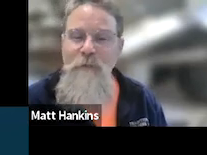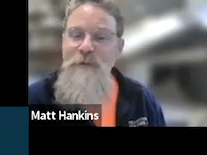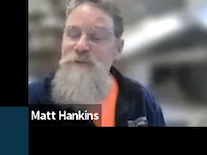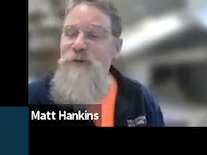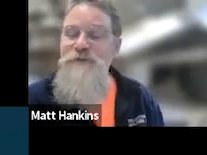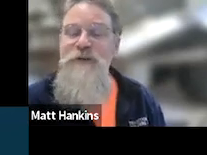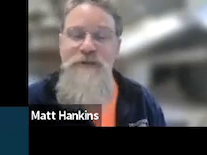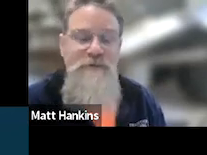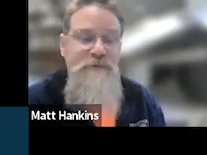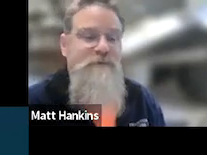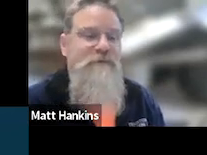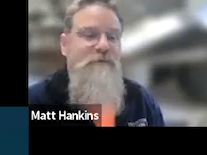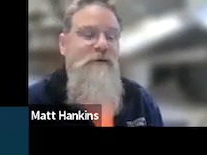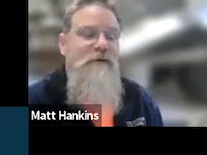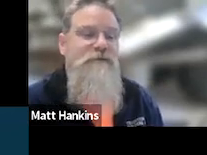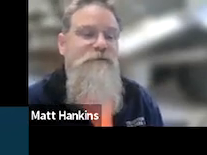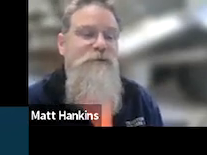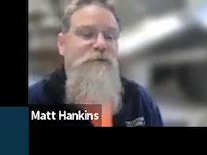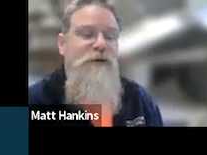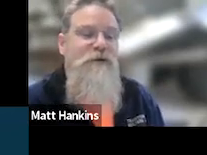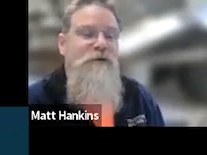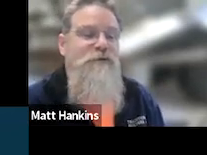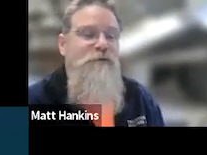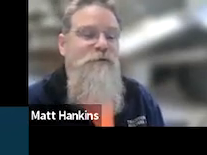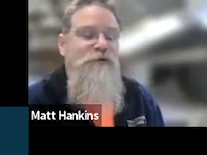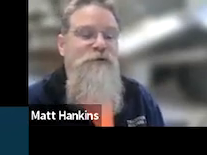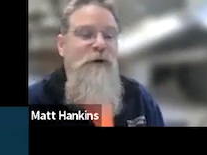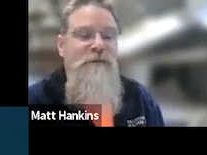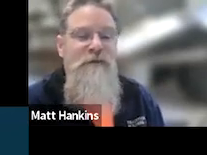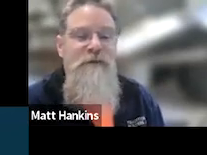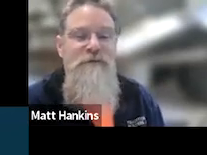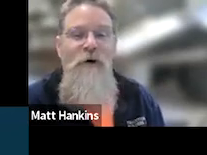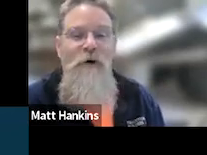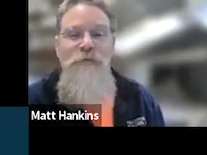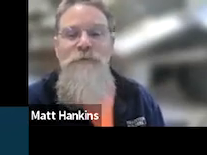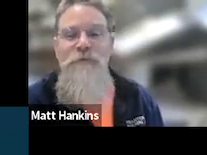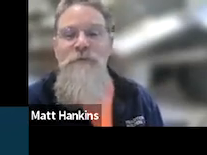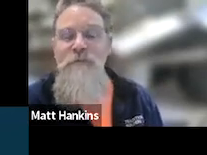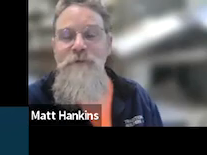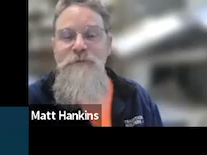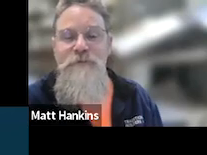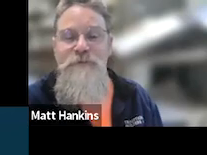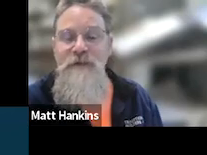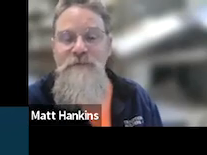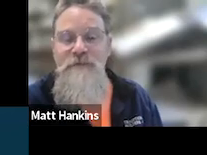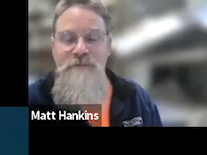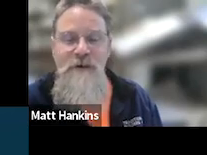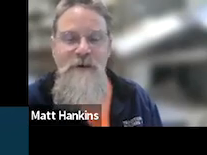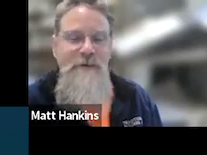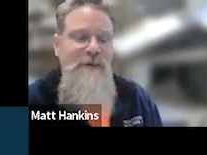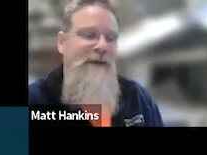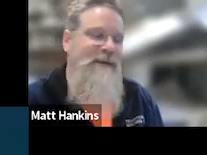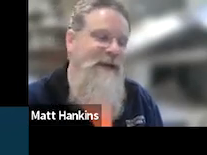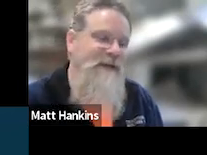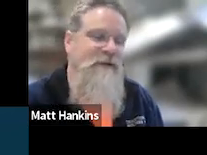problem as a preservationist to do anything to alter the original intent and design. Again,